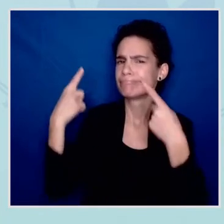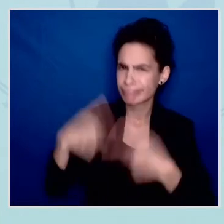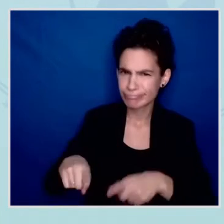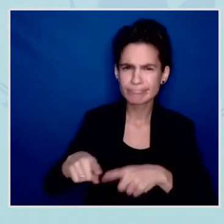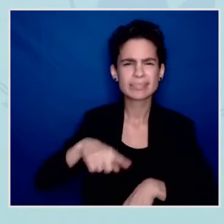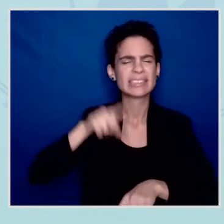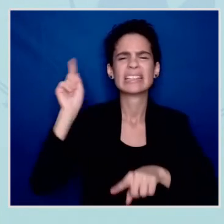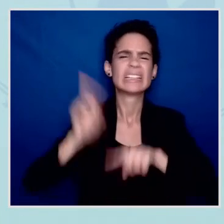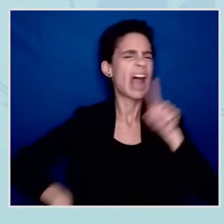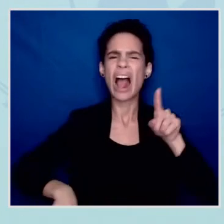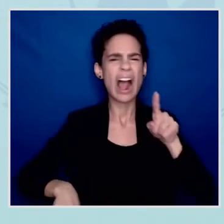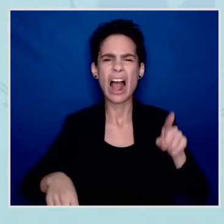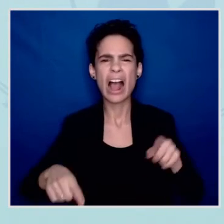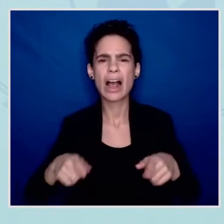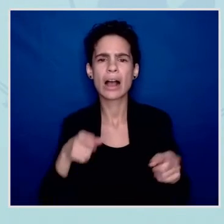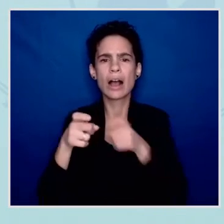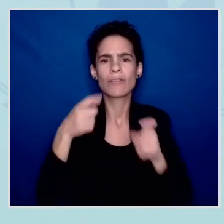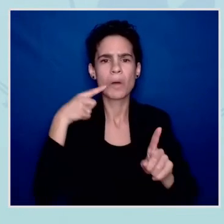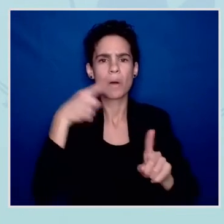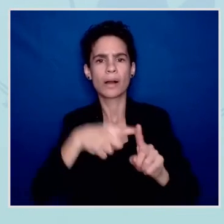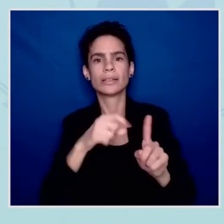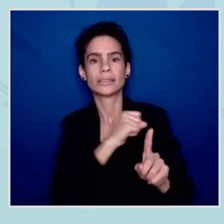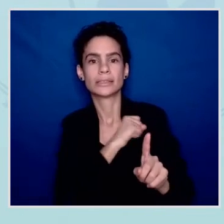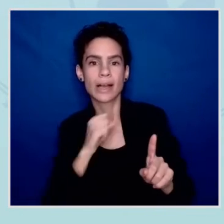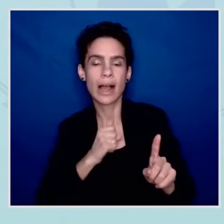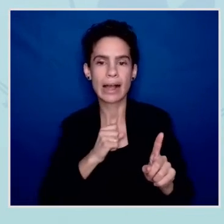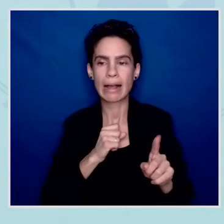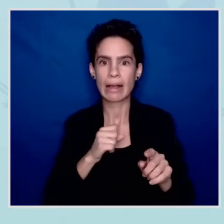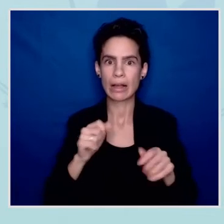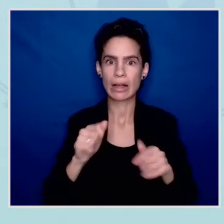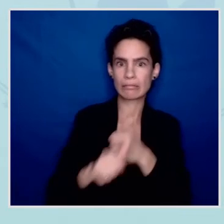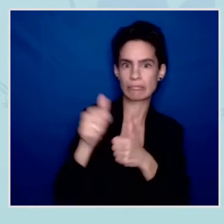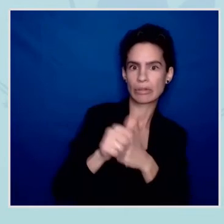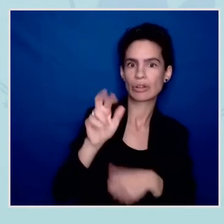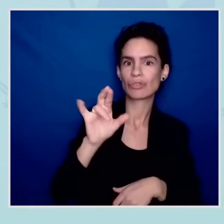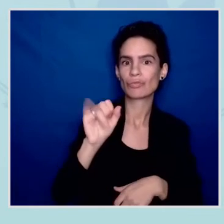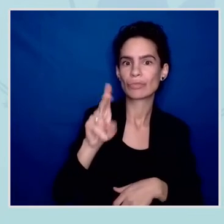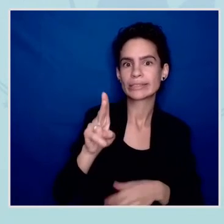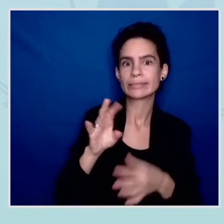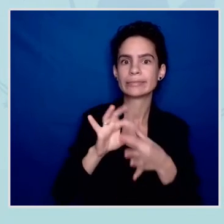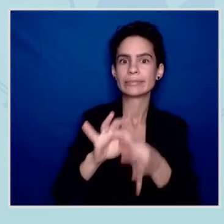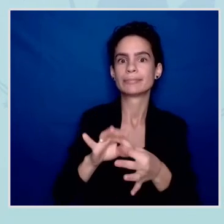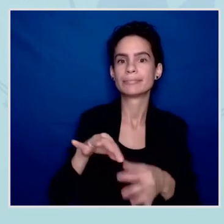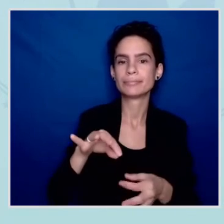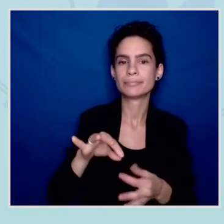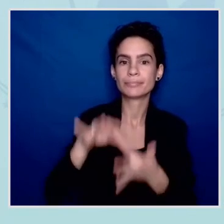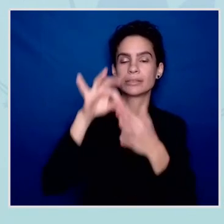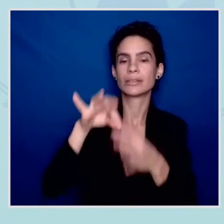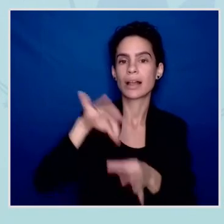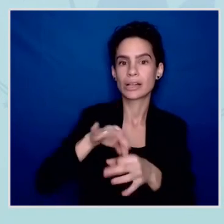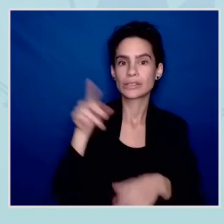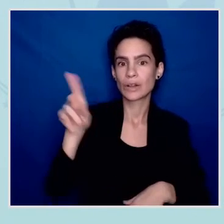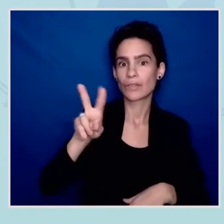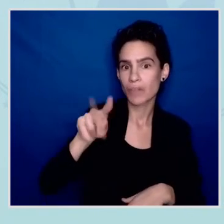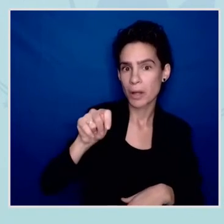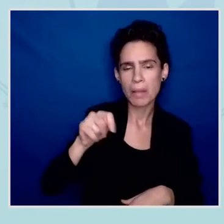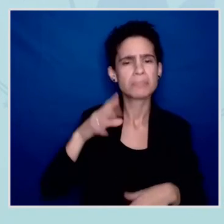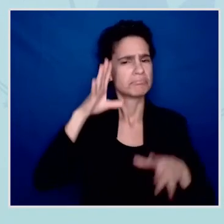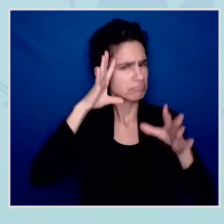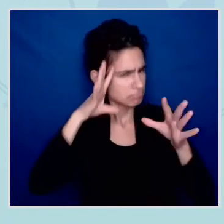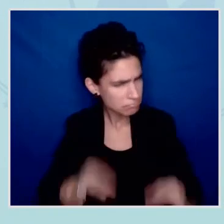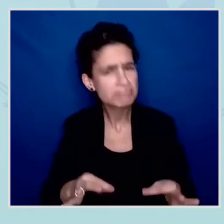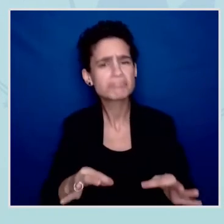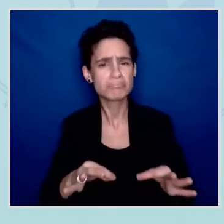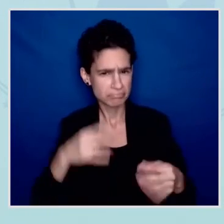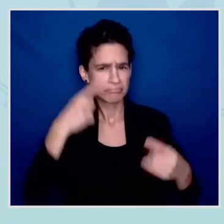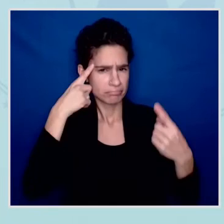GEORGIA, AND A TIE VOTE BERNIE